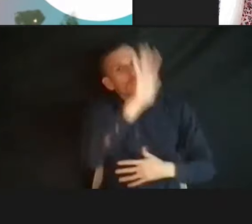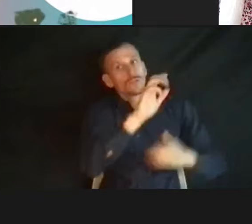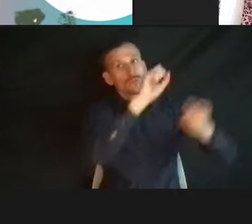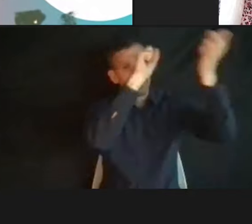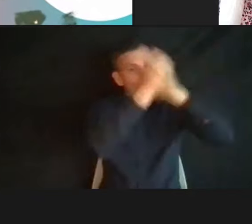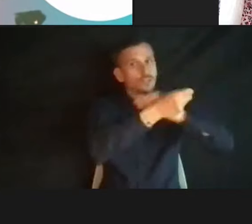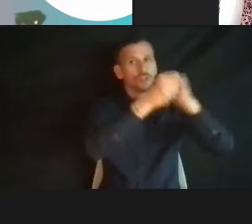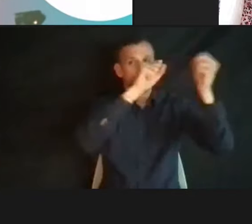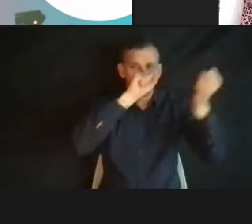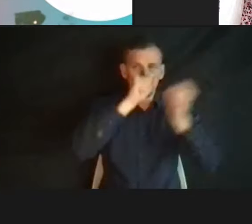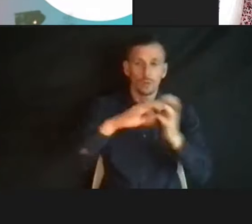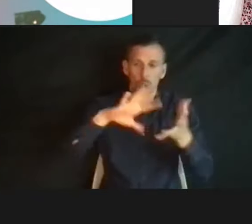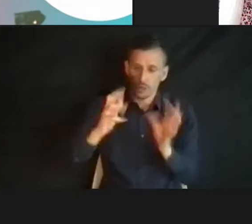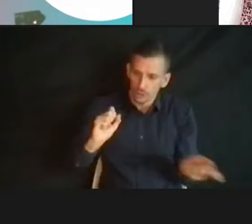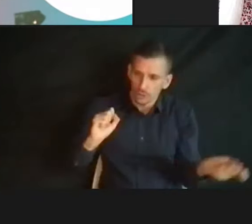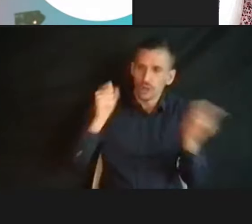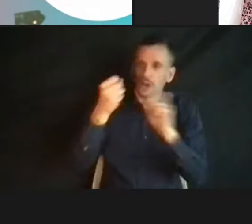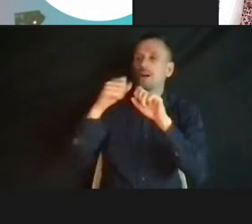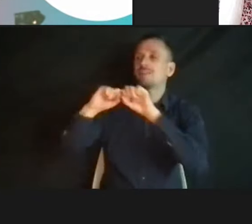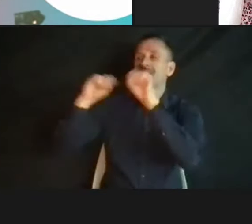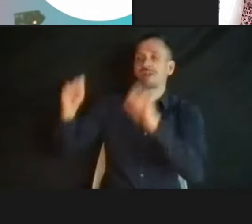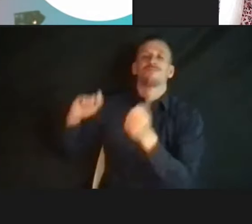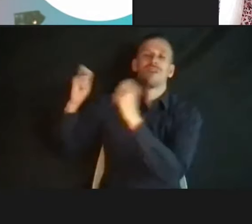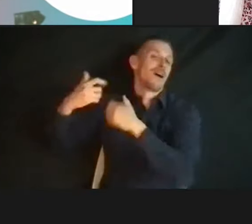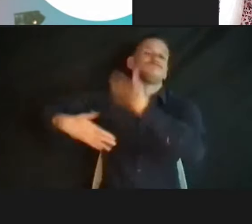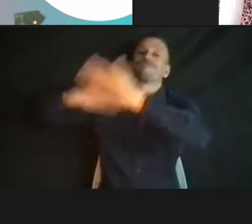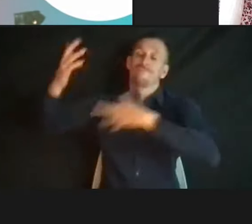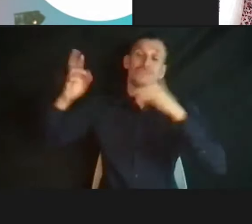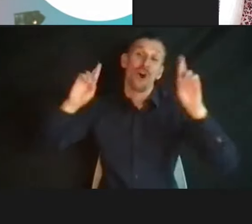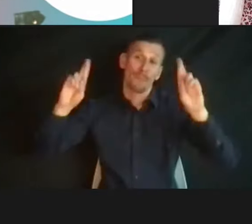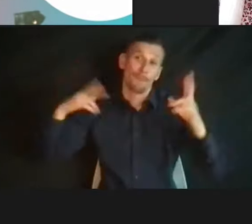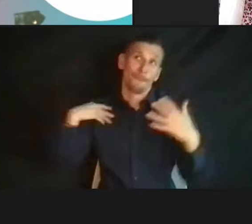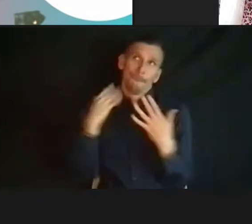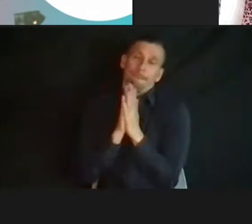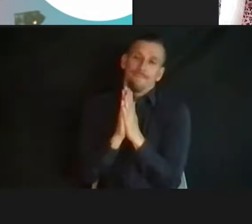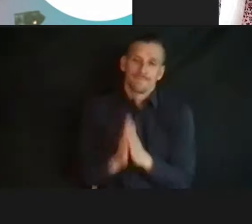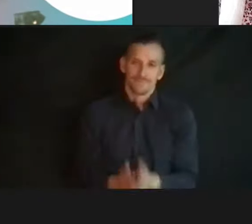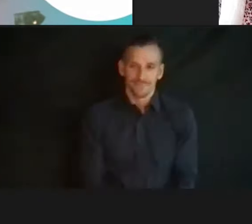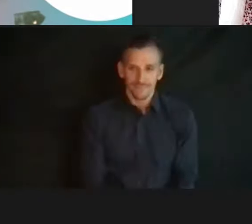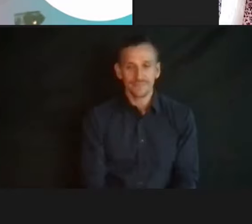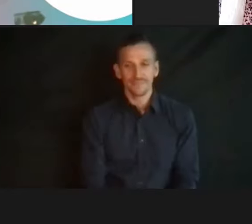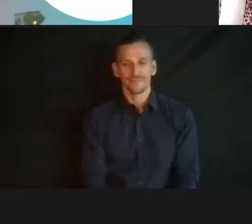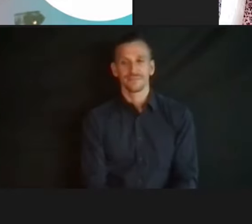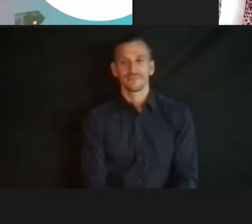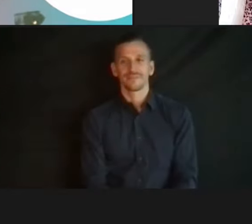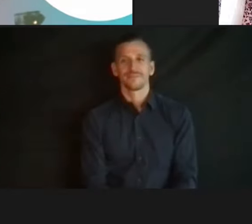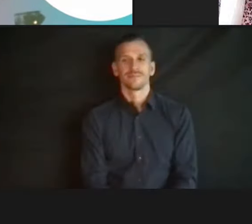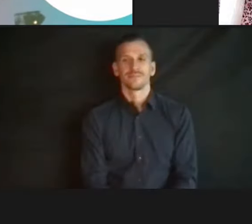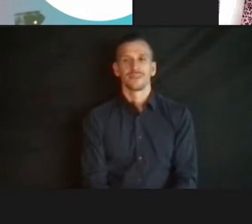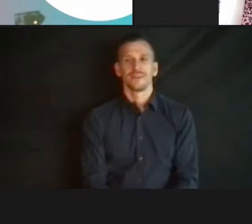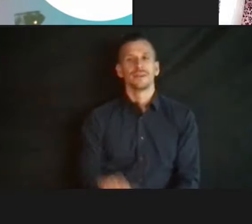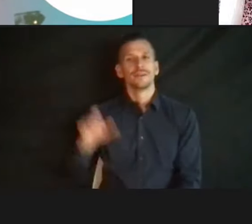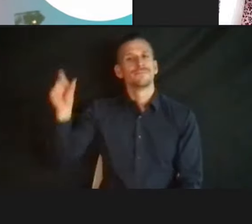[Srujani Shrawne] Thank you, Binta. Over to you, Opira. [Opira Bosco Okot]